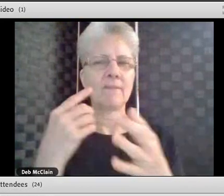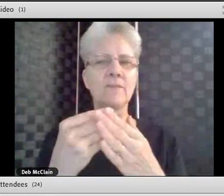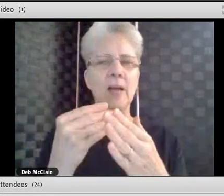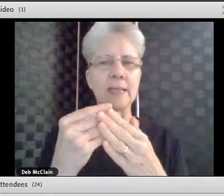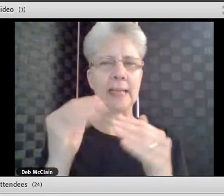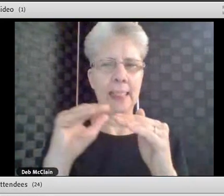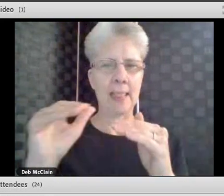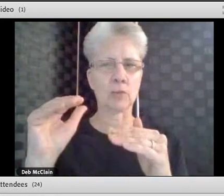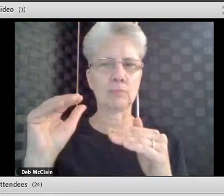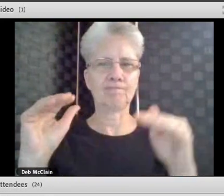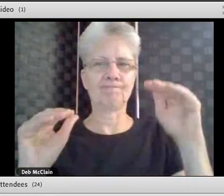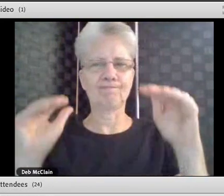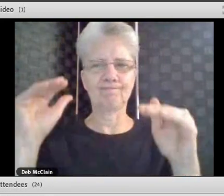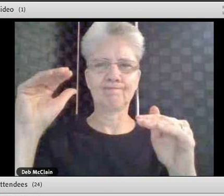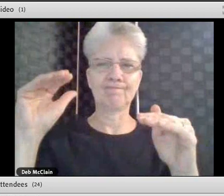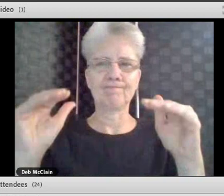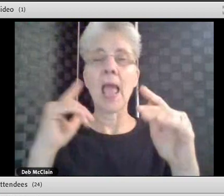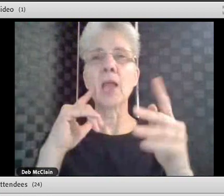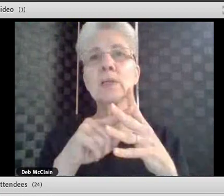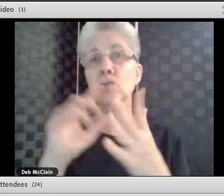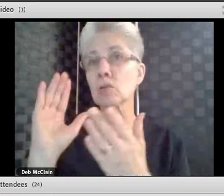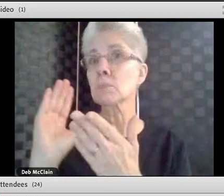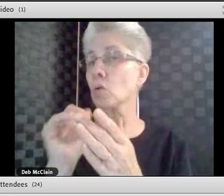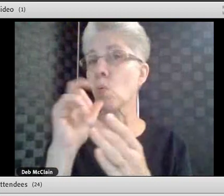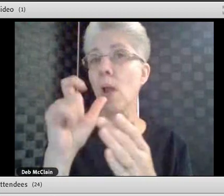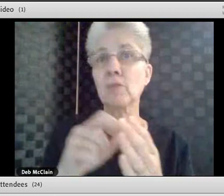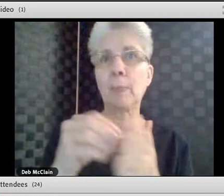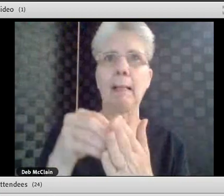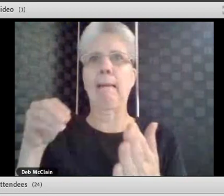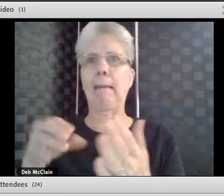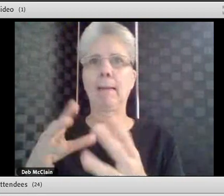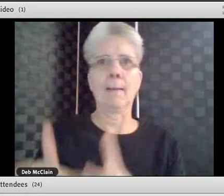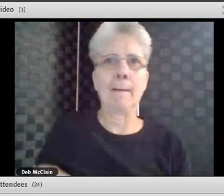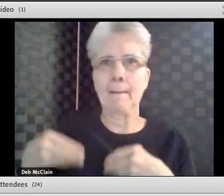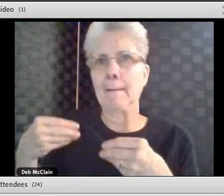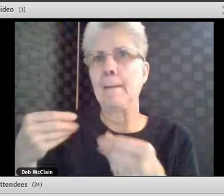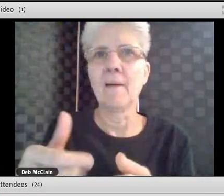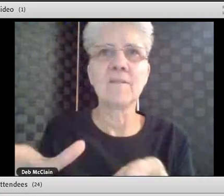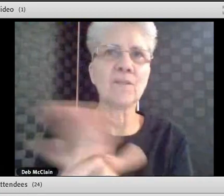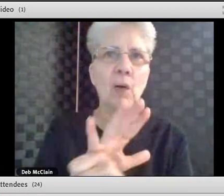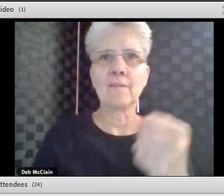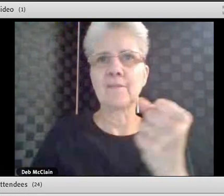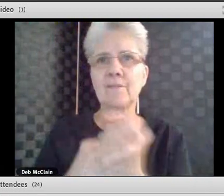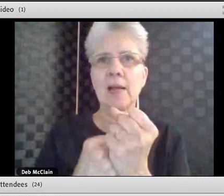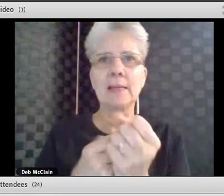so kind of a little bit different funding level, and like I said before, you can start small. It doesn't have to be an all-out, you know,